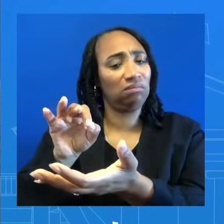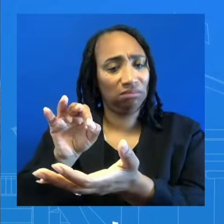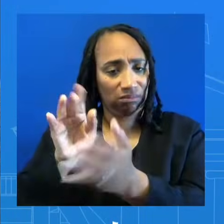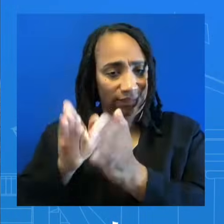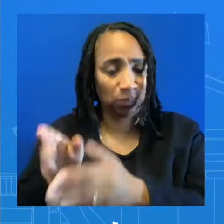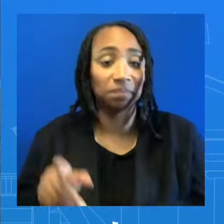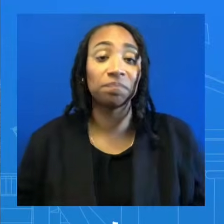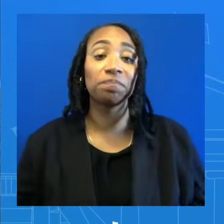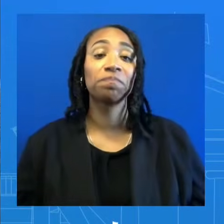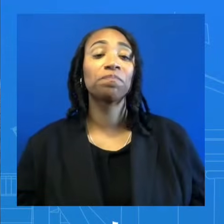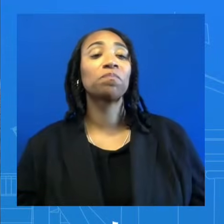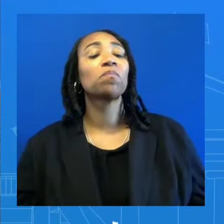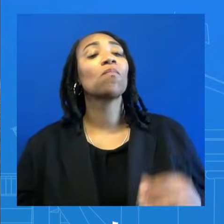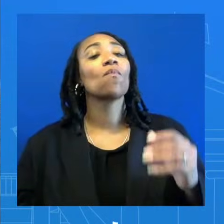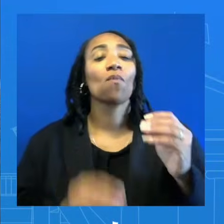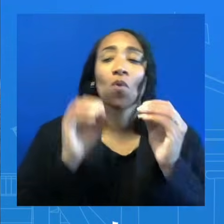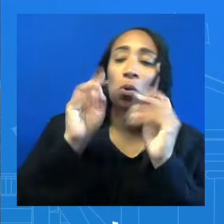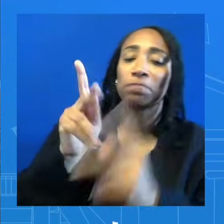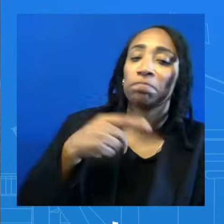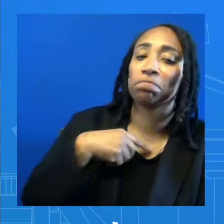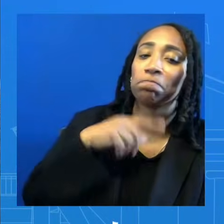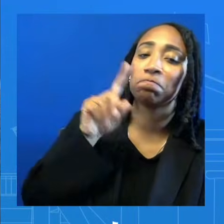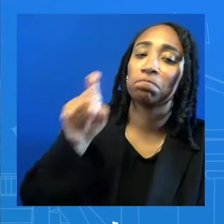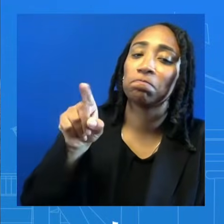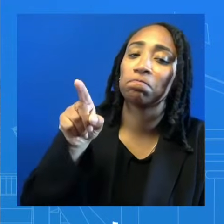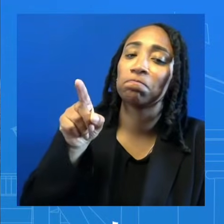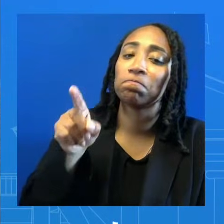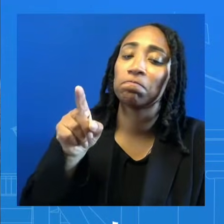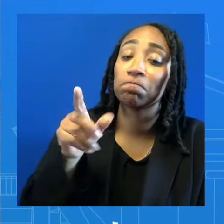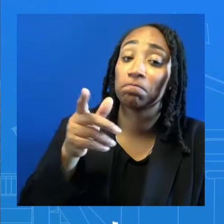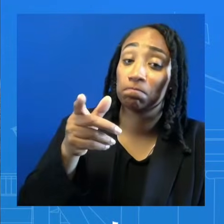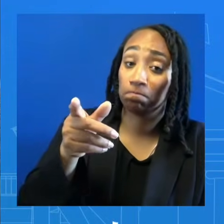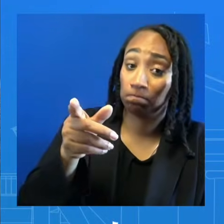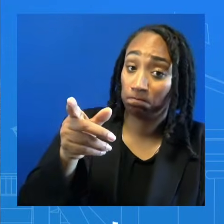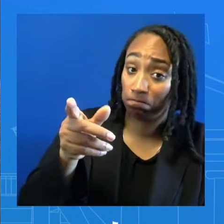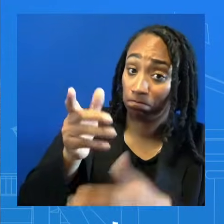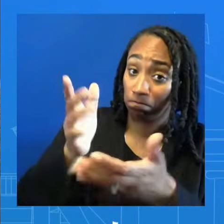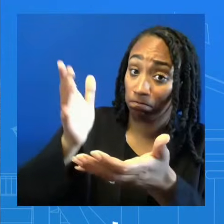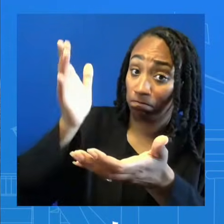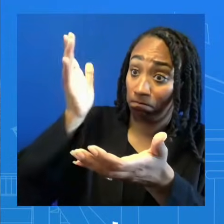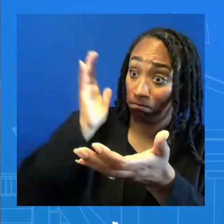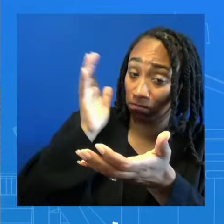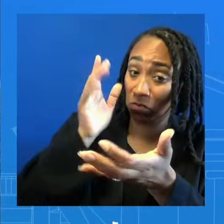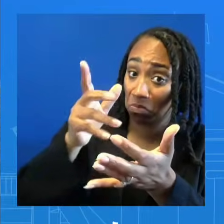Ms. Jean-Pierre: Yeah. The Press: In that vein, can you tell me whether the president is considering a pardon for his son [brother] James Biden?